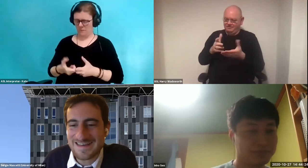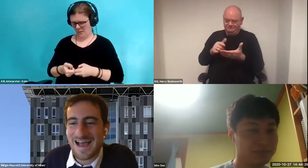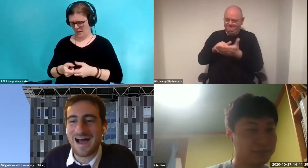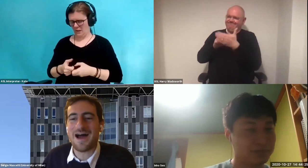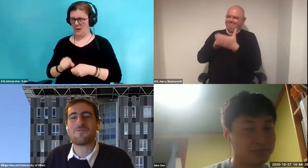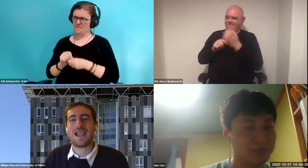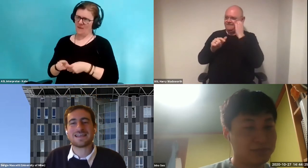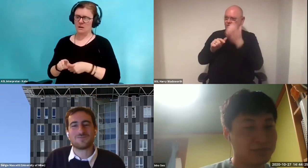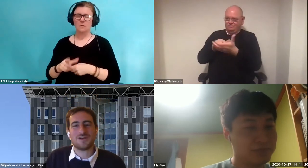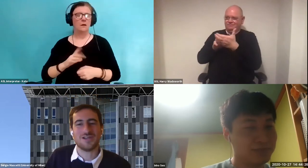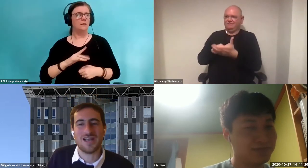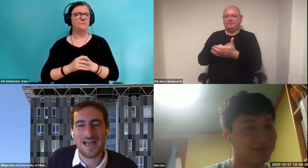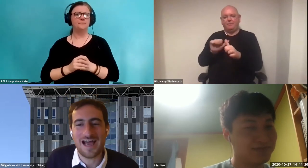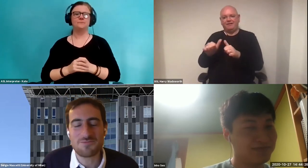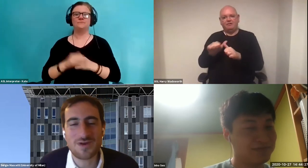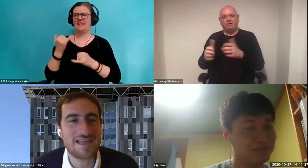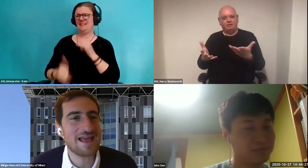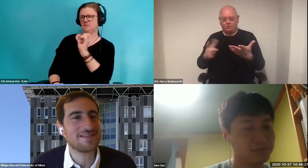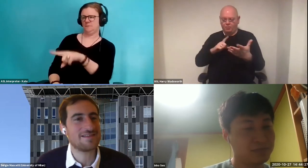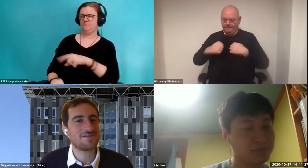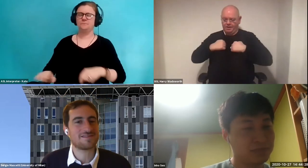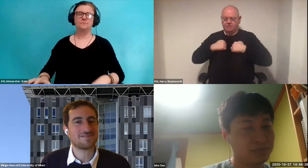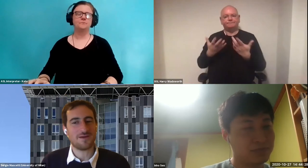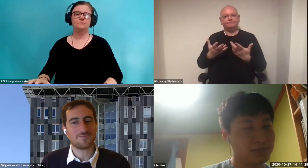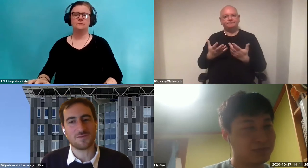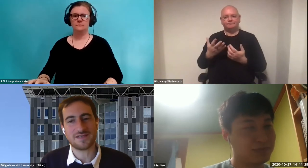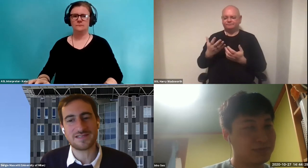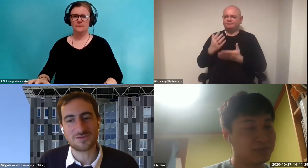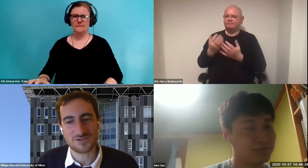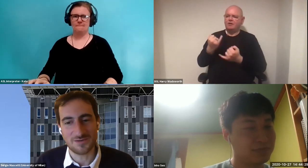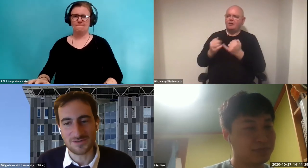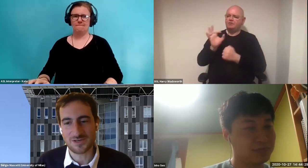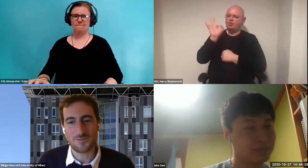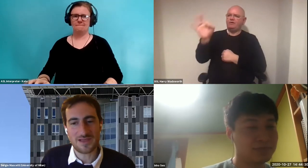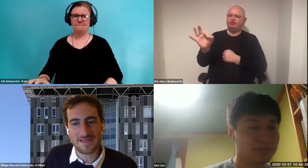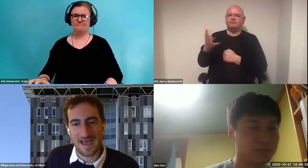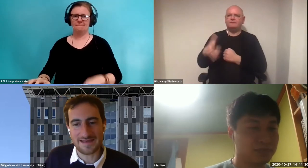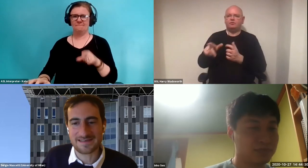I have one last question uh I'm reading that this comes from the Discord server so I'm reading that